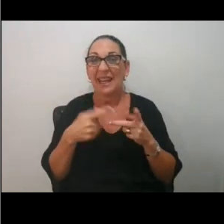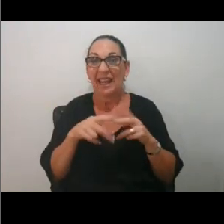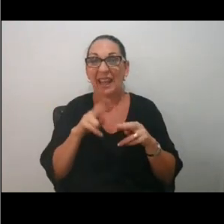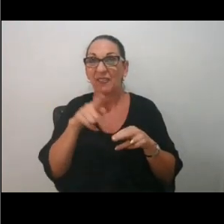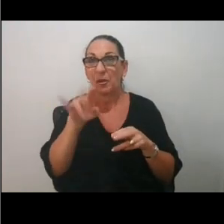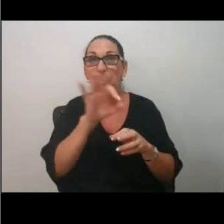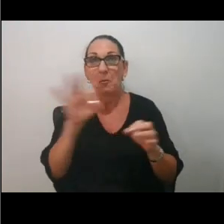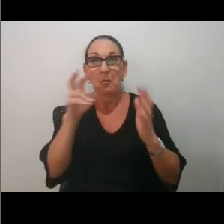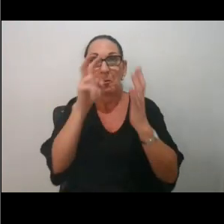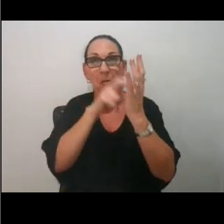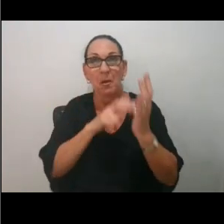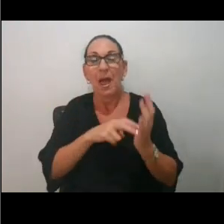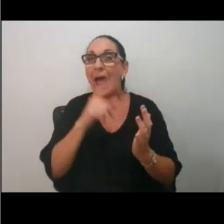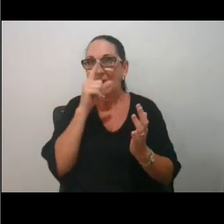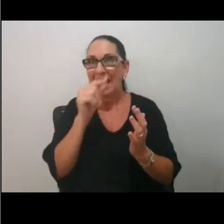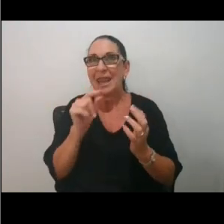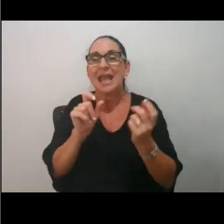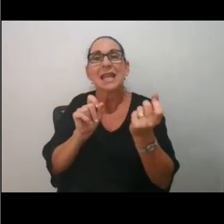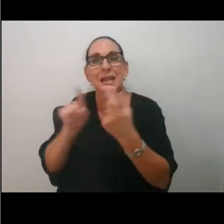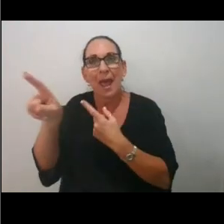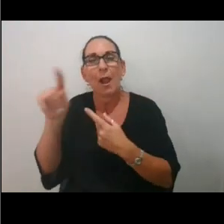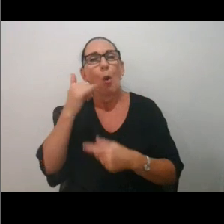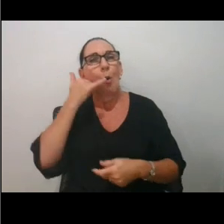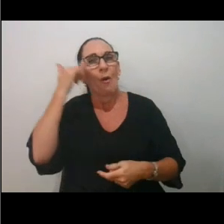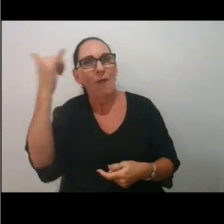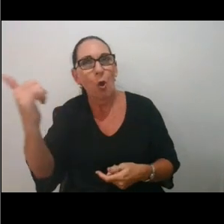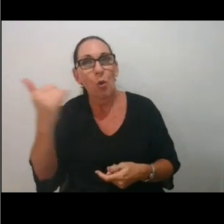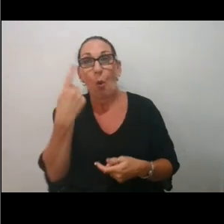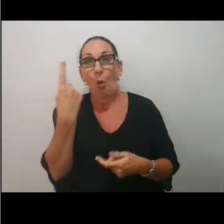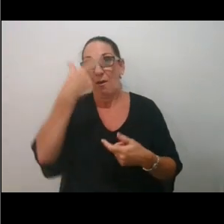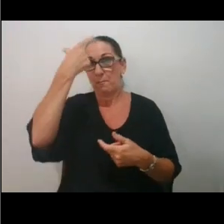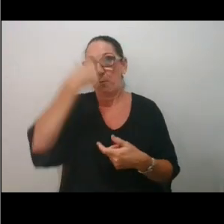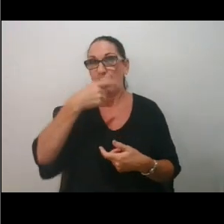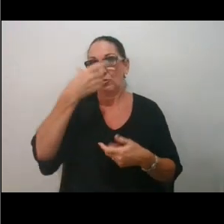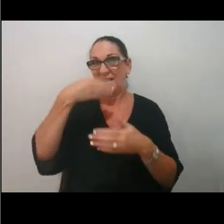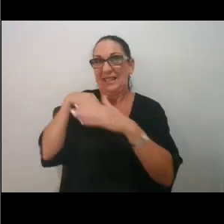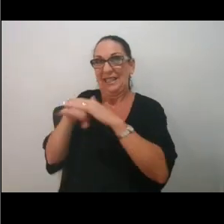referrals by email phone or person coming in in person um or coming to the courthouse